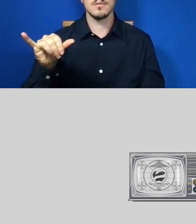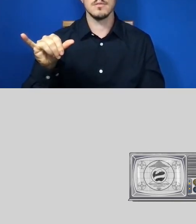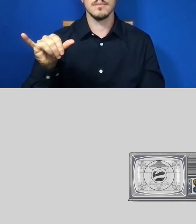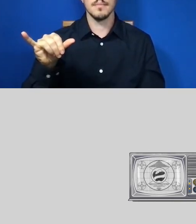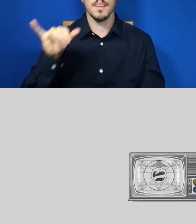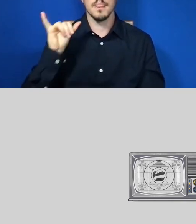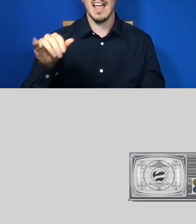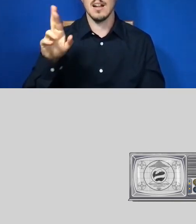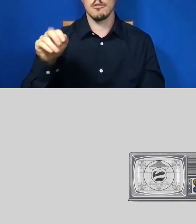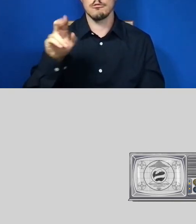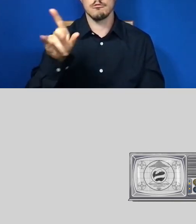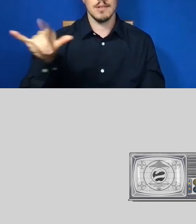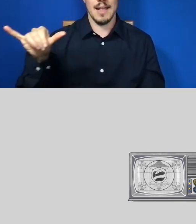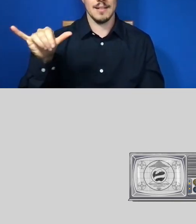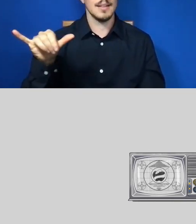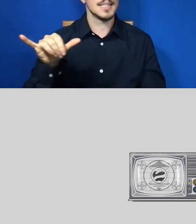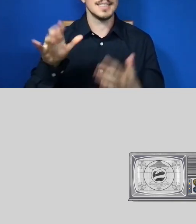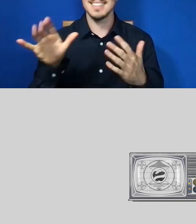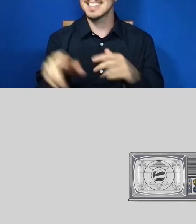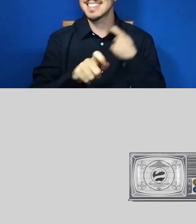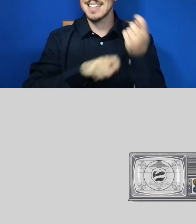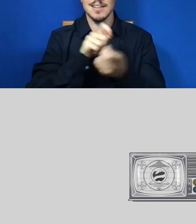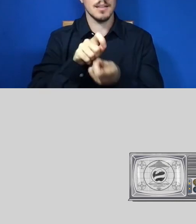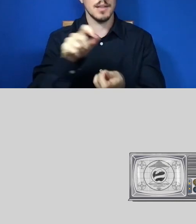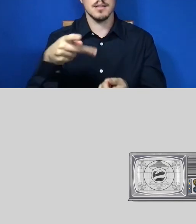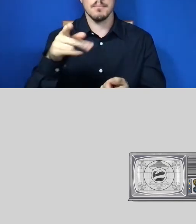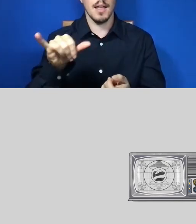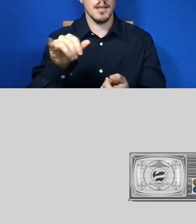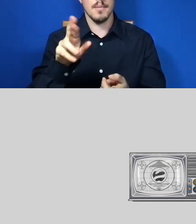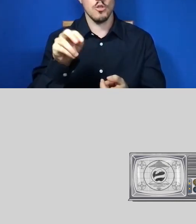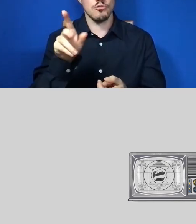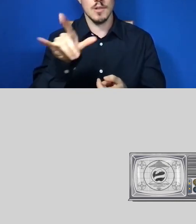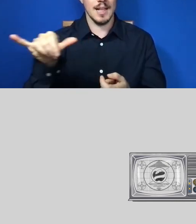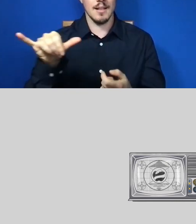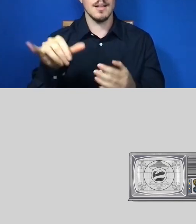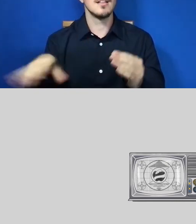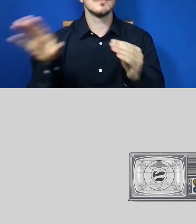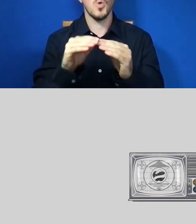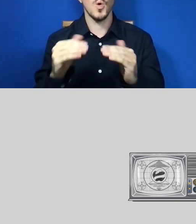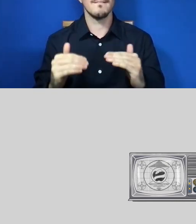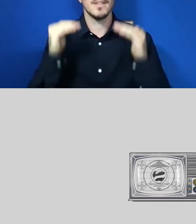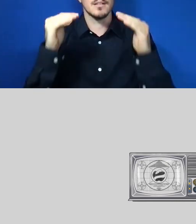which is basically the exact same thing as a Python array, except with more advanced operations,